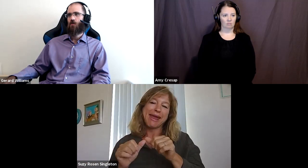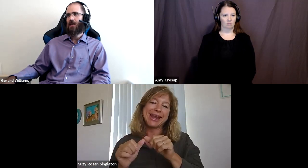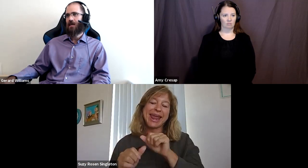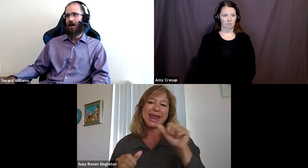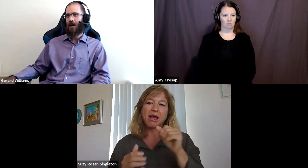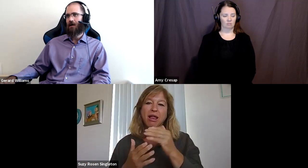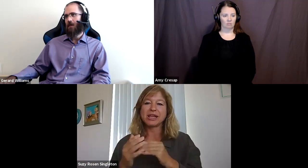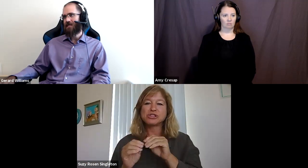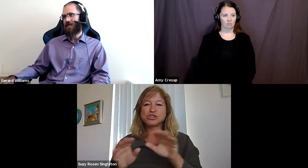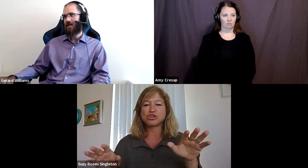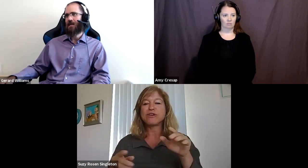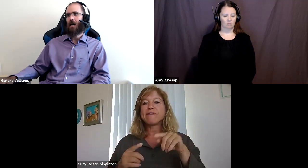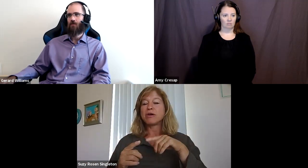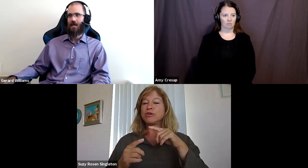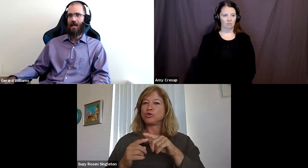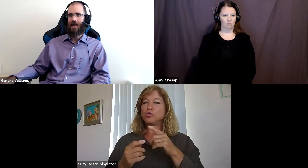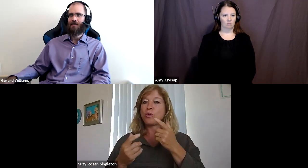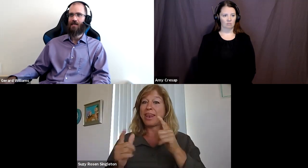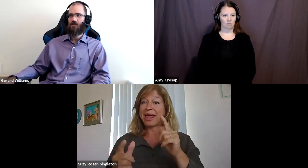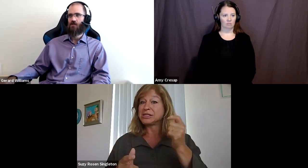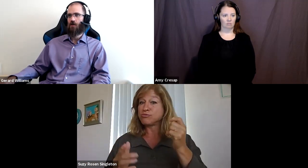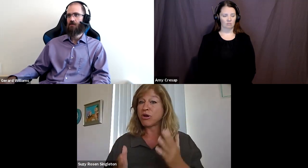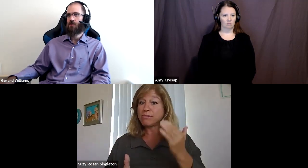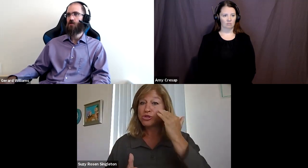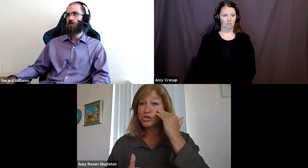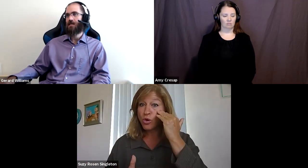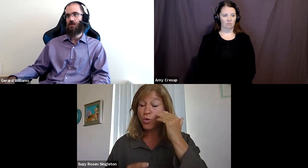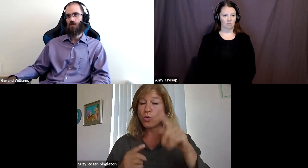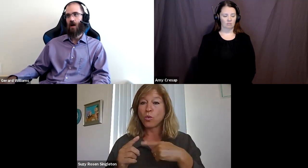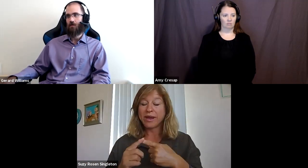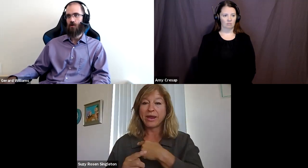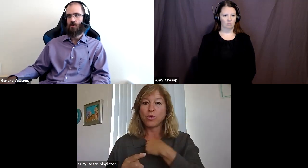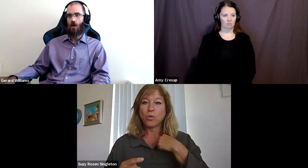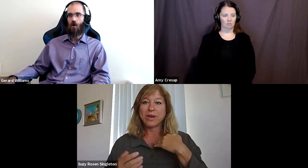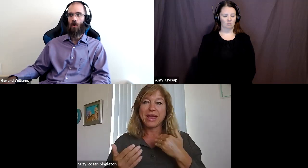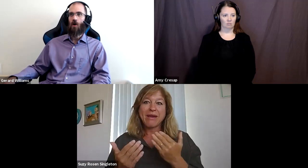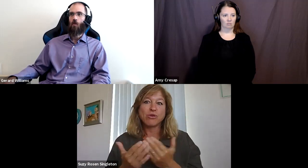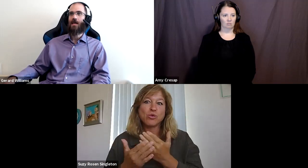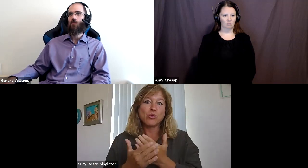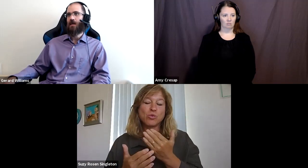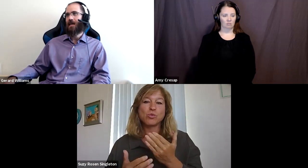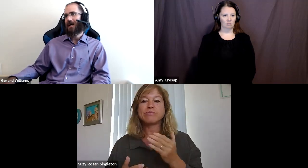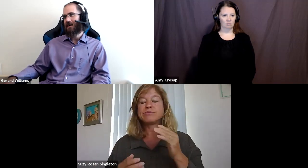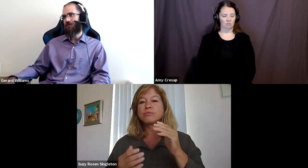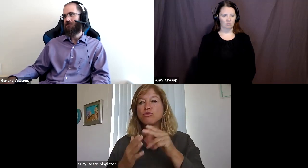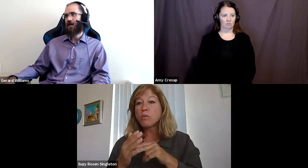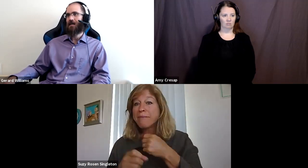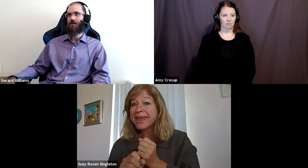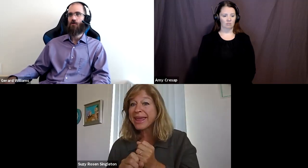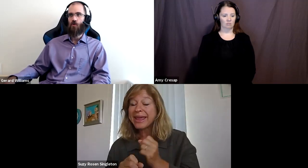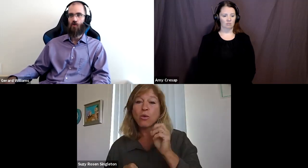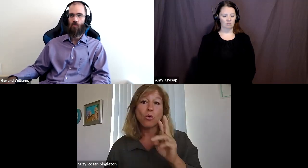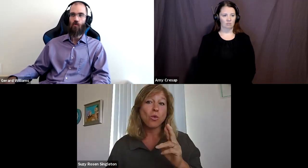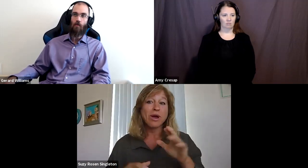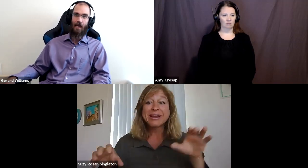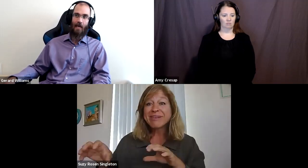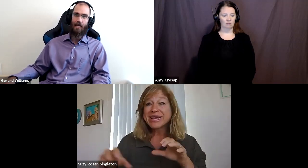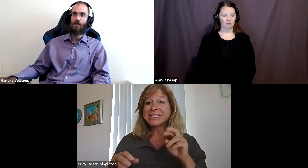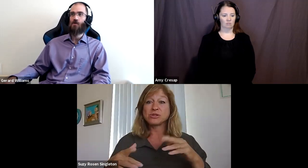We maintain and operate a listserv to let subscribers know when we have new rulemaking